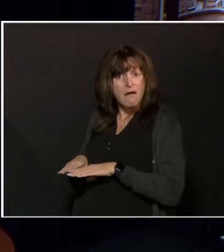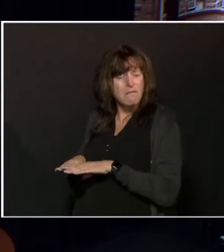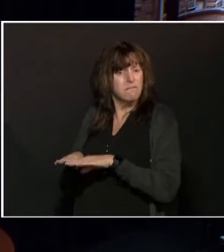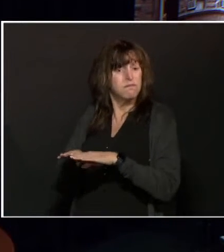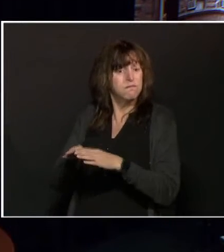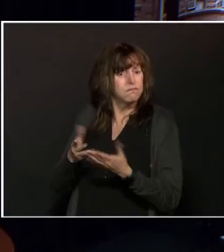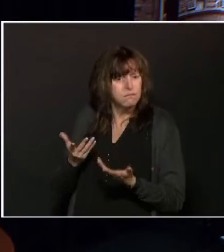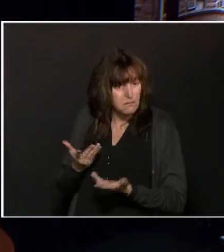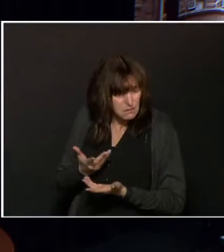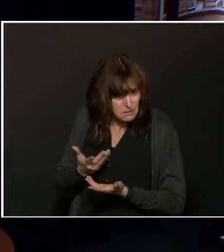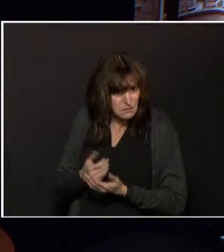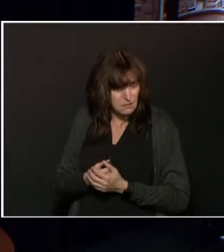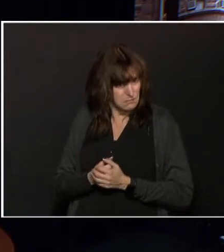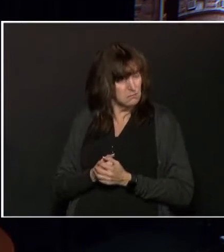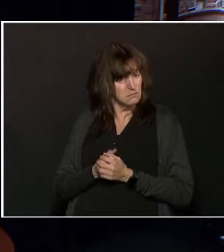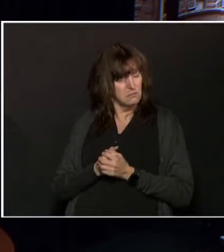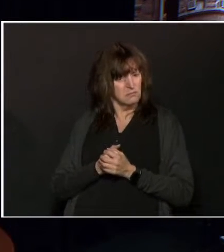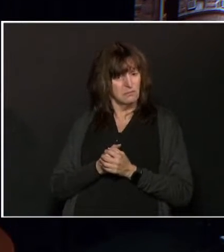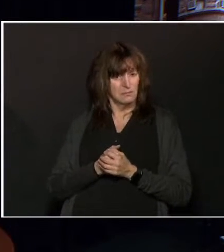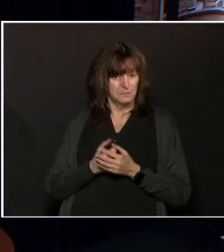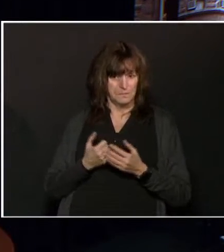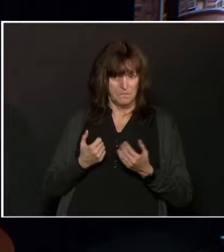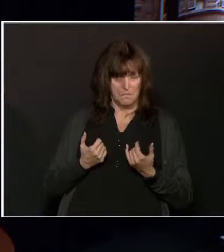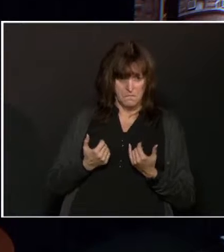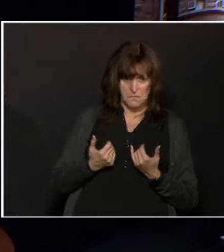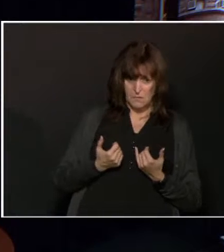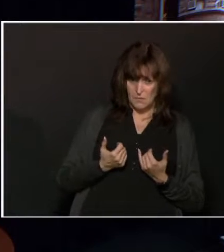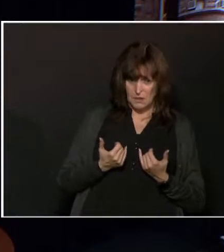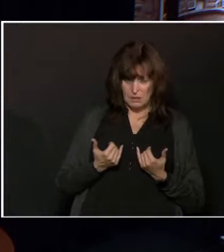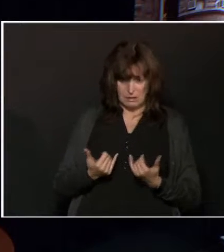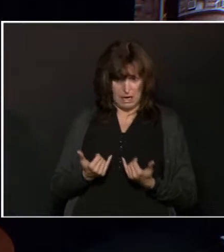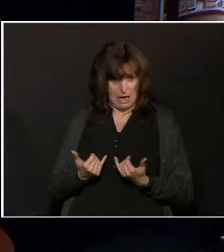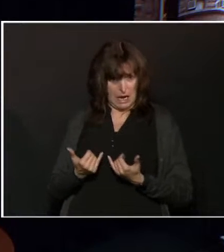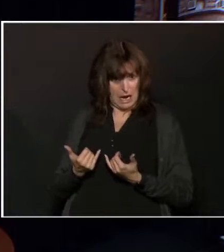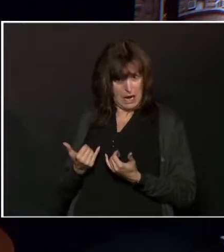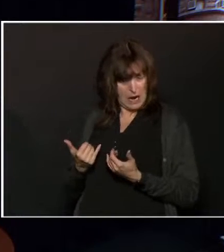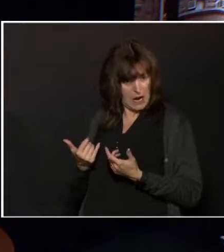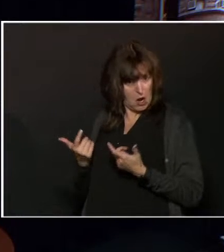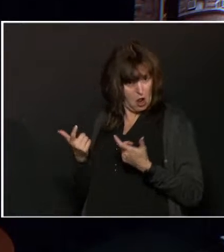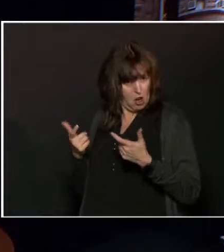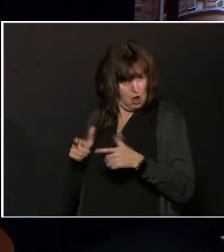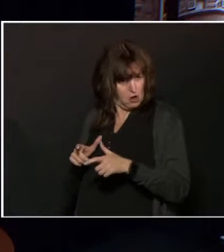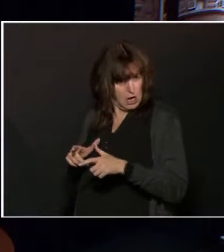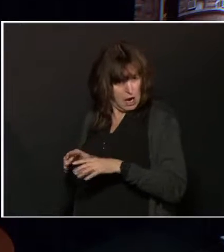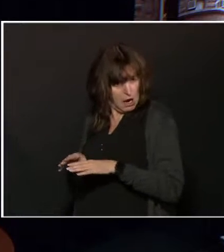BLUE DASHED LINE TO GO STRAIGHT ACROSS TELLS YOU ACROSS TELLS YOU WHERE WE ARE IN ONTARIO ACROSS TELLS YOU WHERE WE ARE IN ONTARIO RIGHT